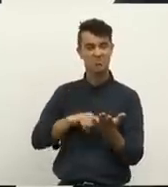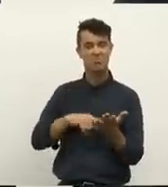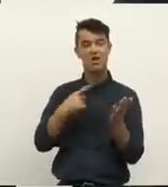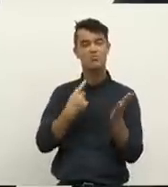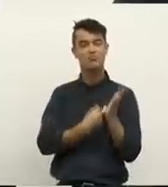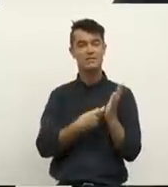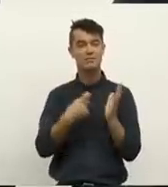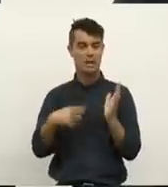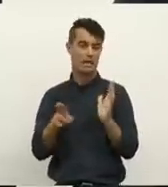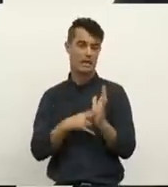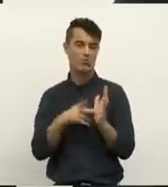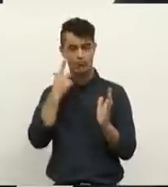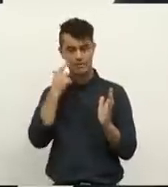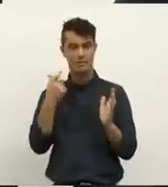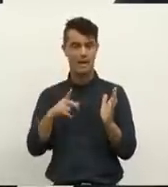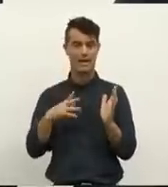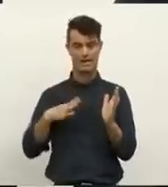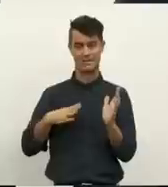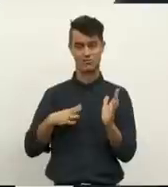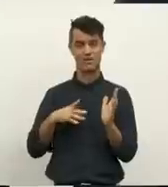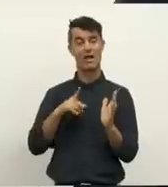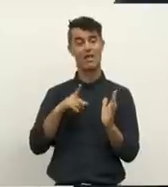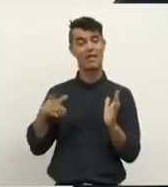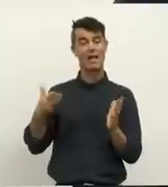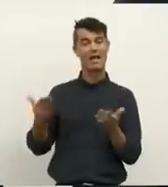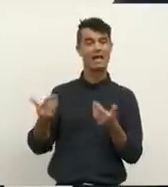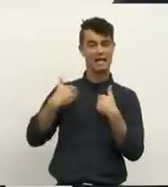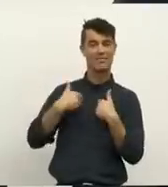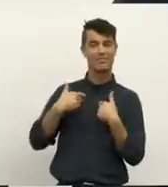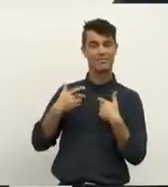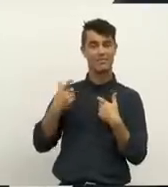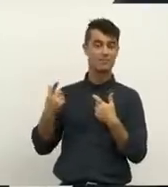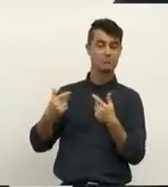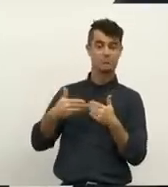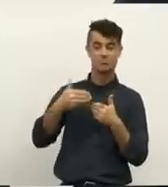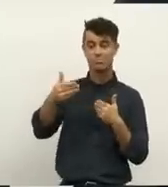And then you've got time with some support, to then implement that over the coming 12 months.